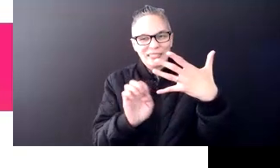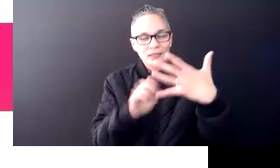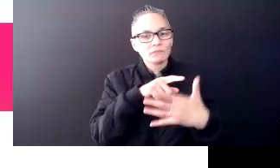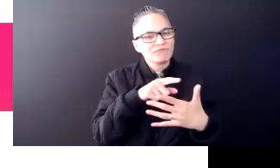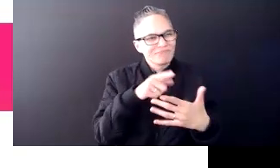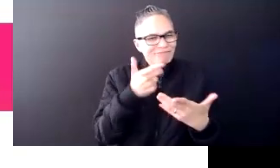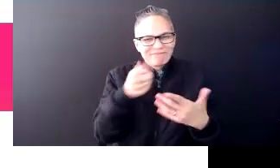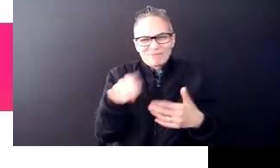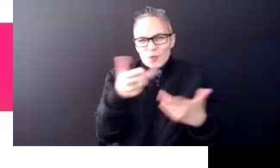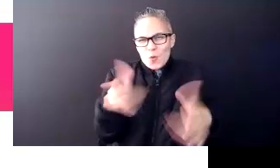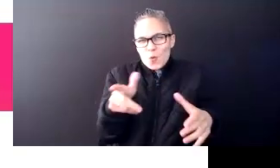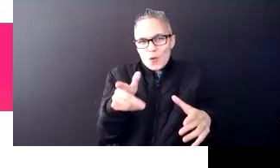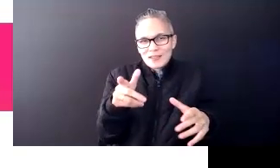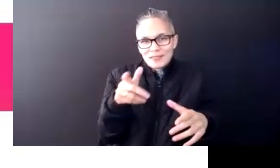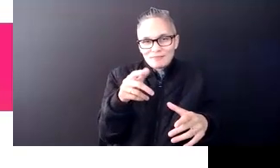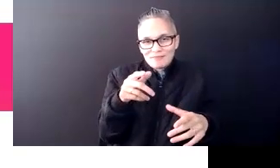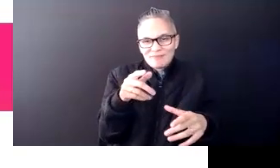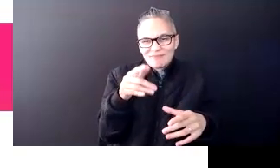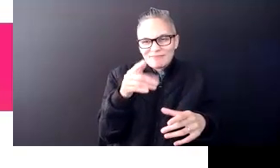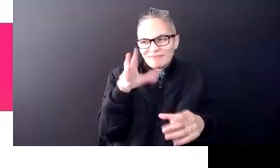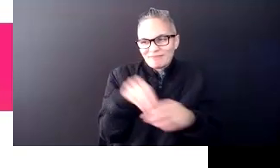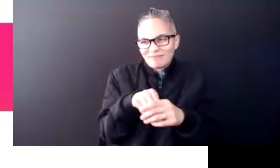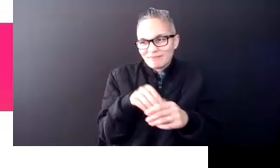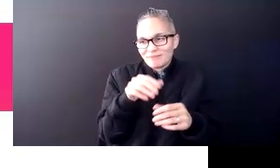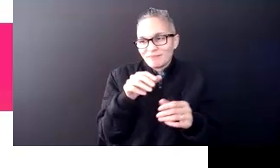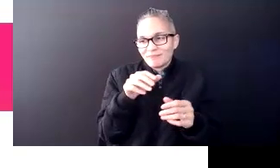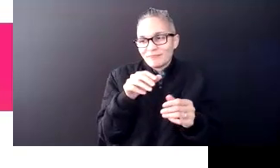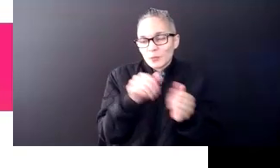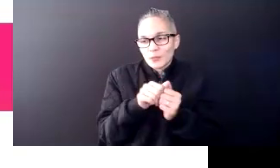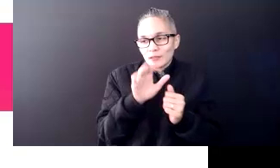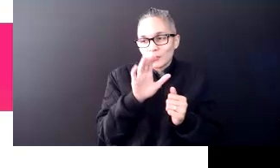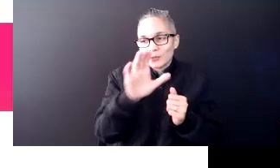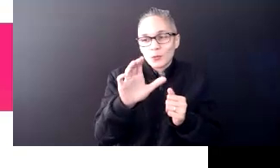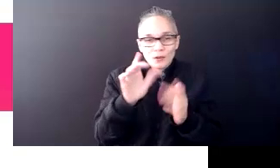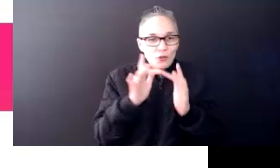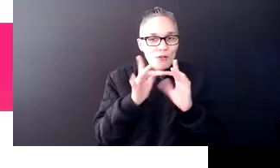are likely already incorporating into our online courses.